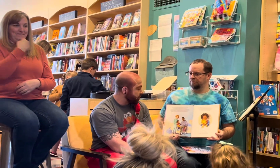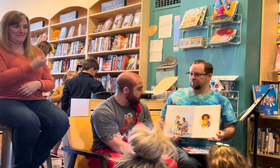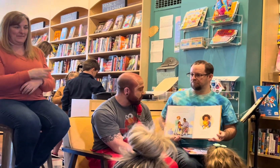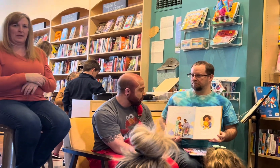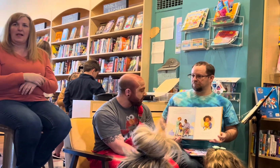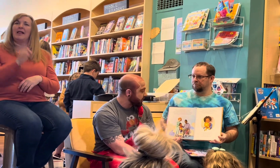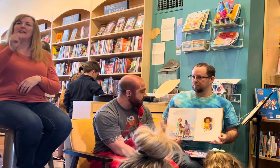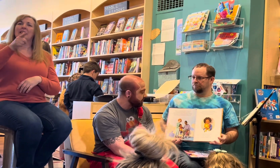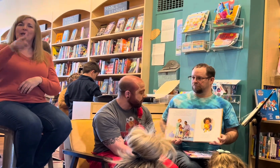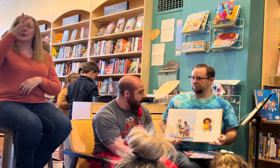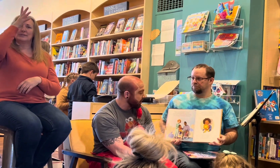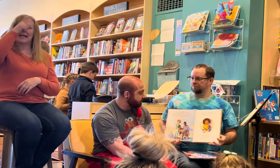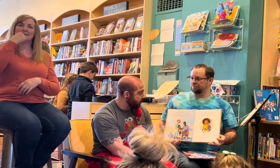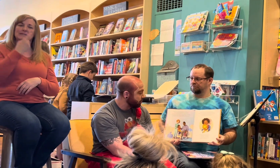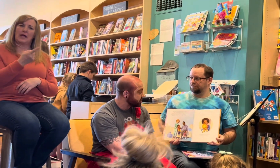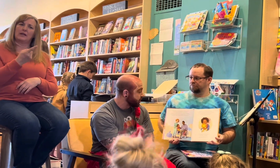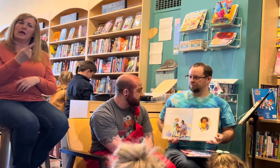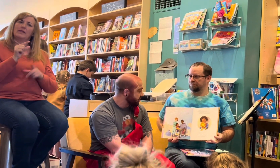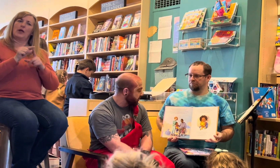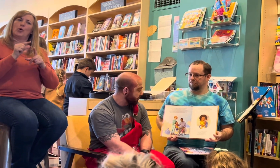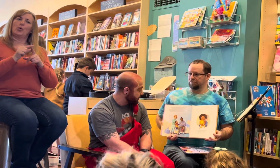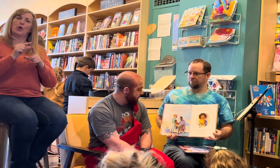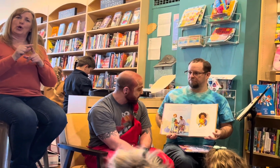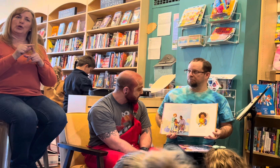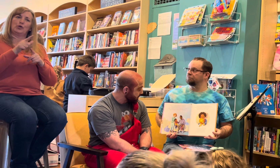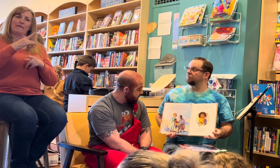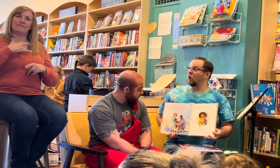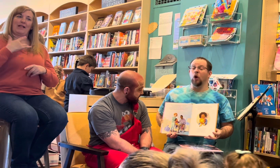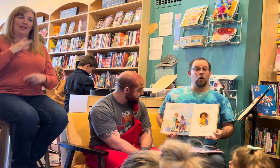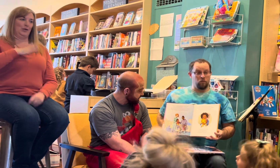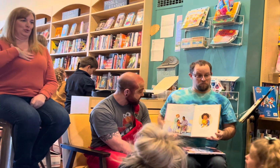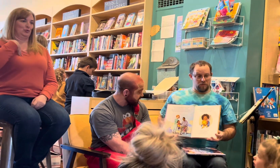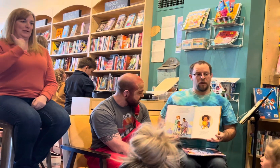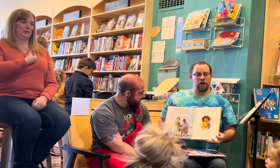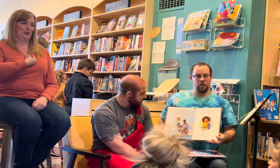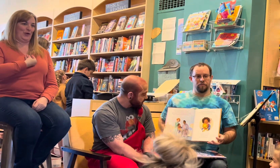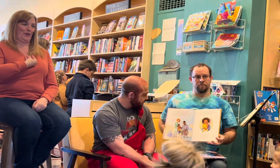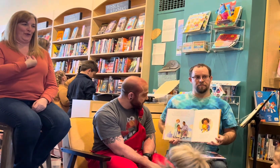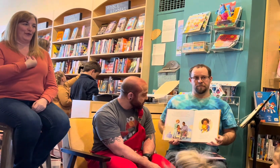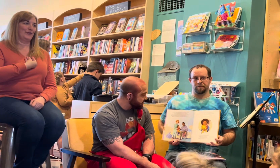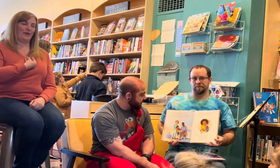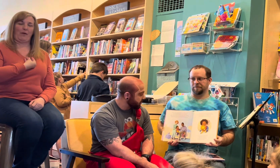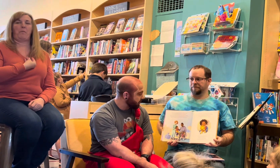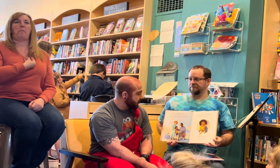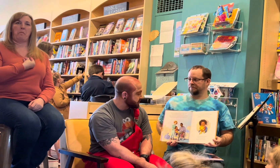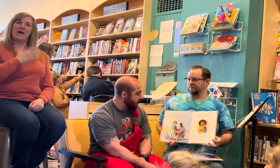me the word for how I felt was "transgender." CALI: Oh! We just learned that! BUSTER: Being transgender means